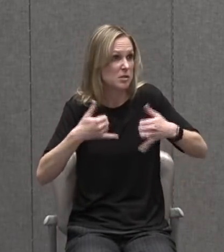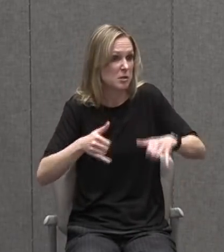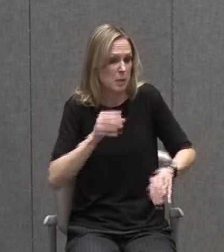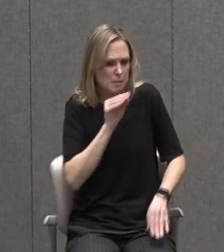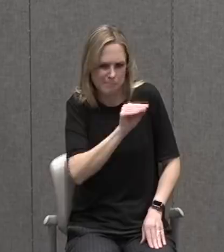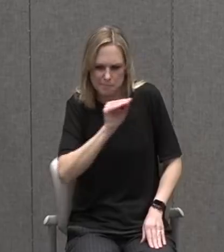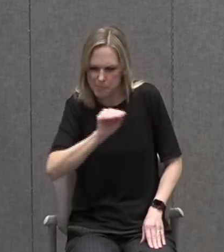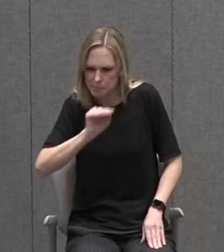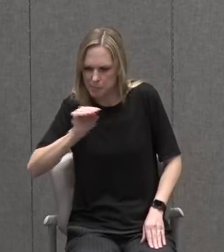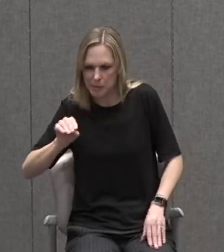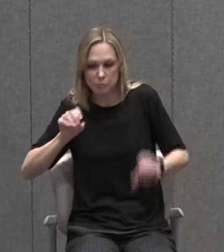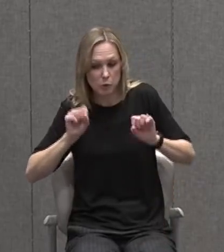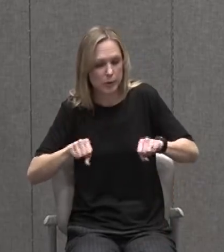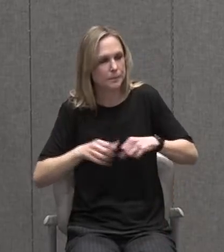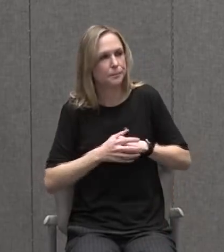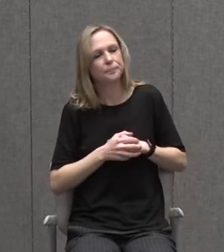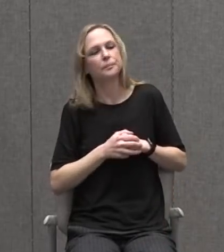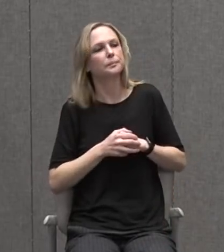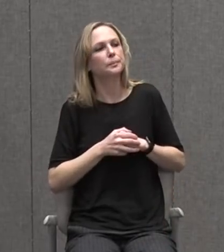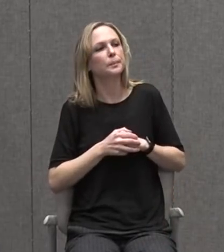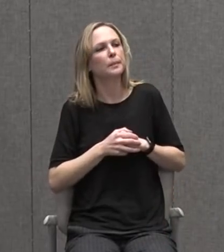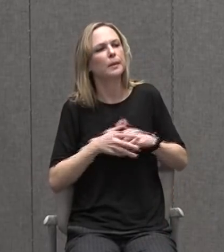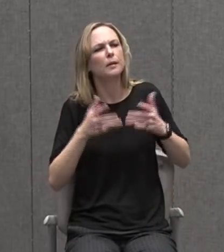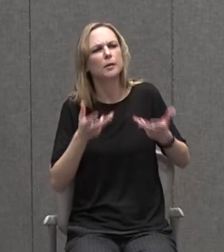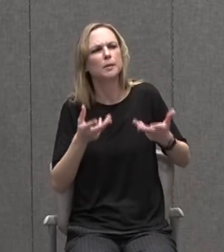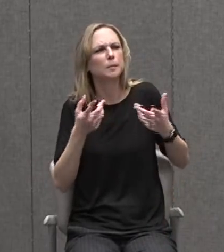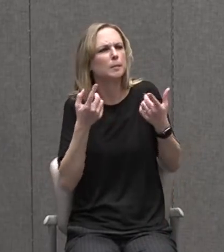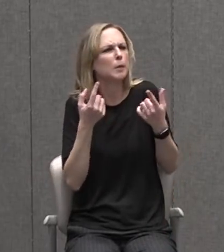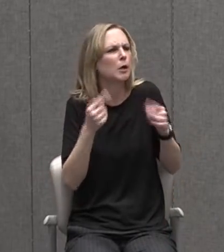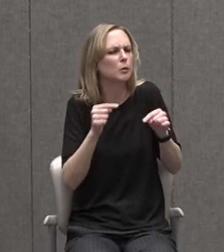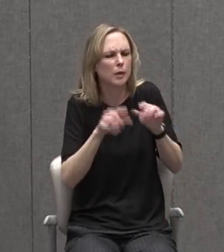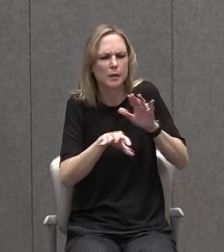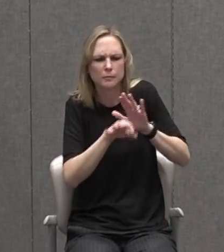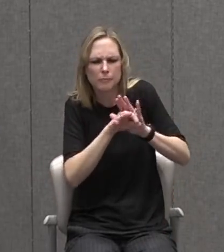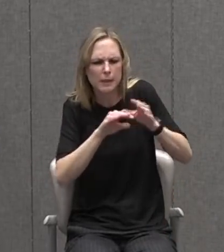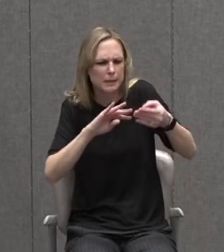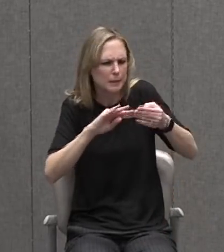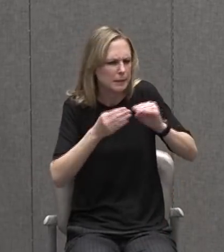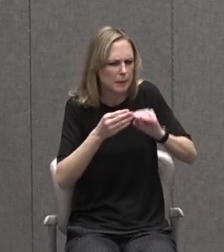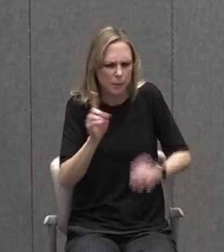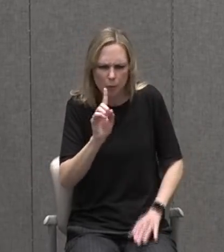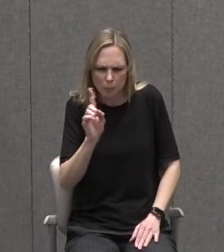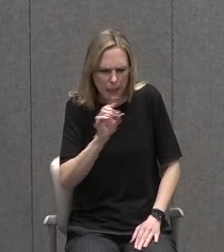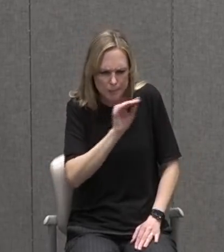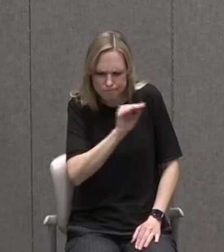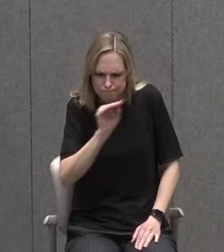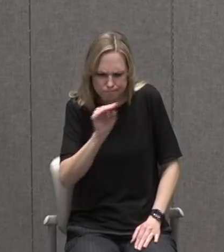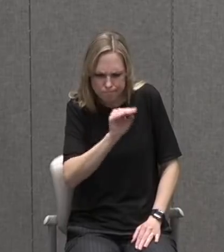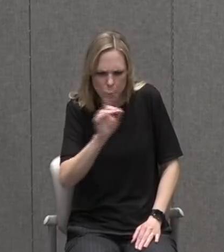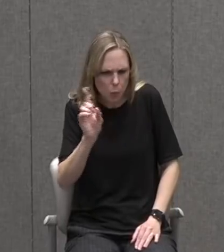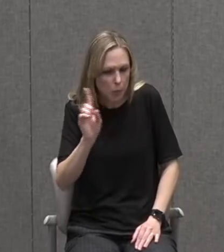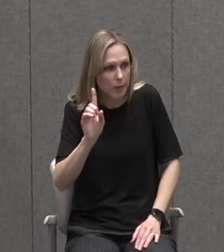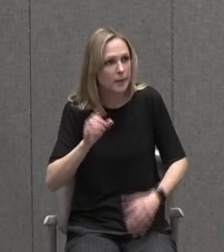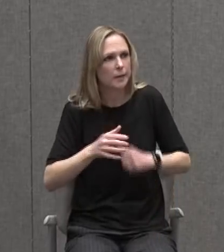So when I was looking at trying to find this number, the first thing I always like to do is just find a midpoint